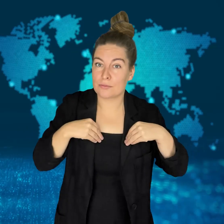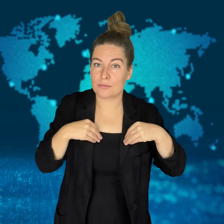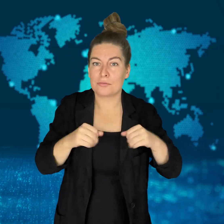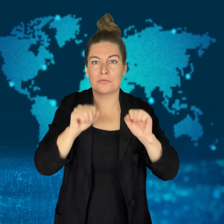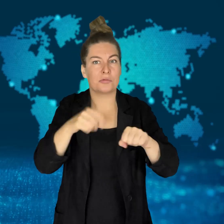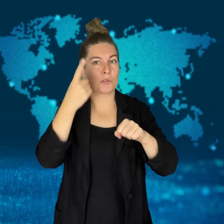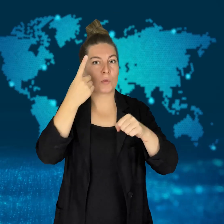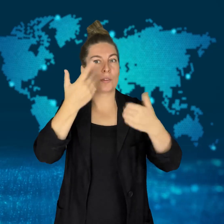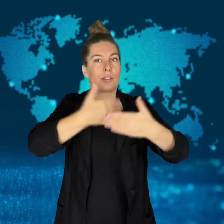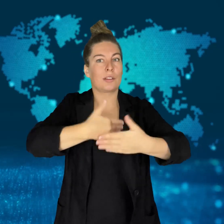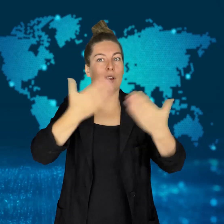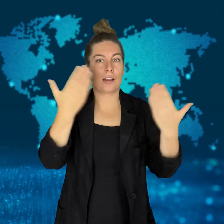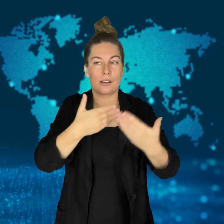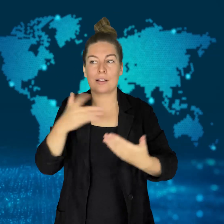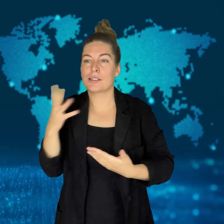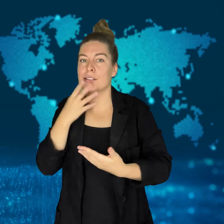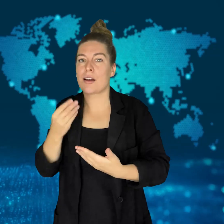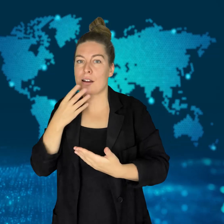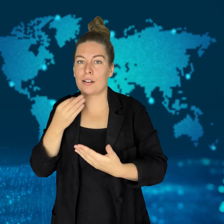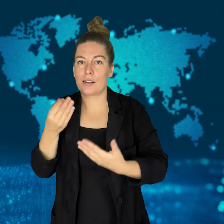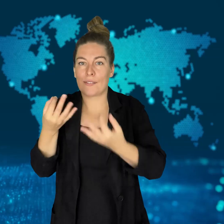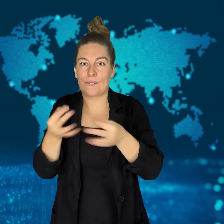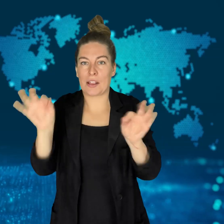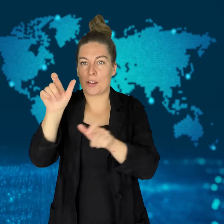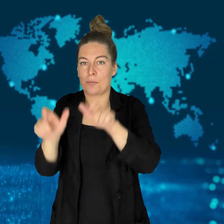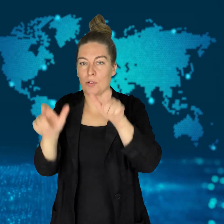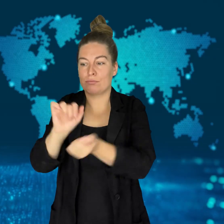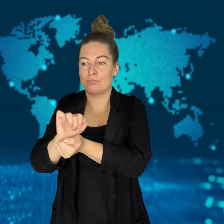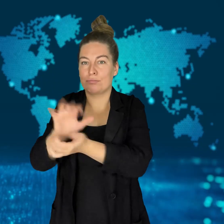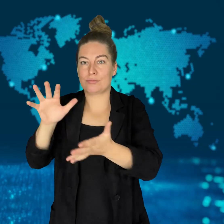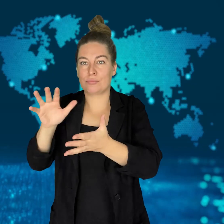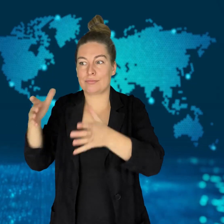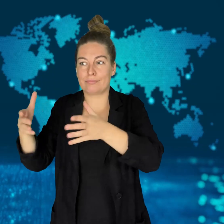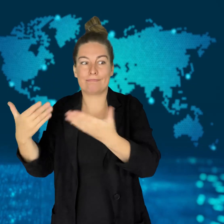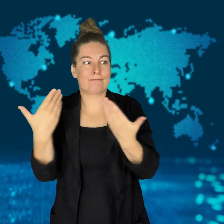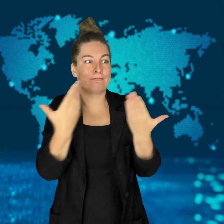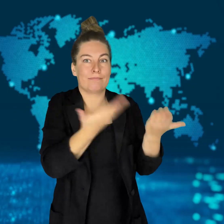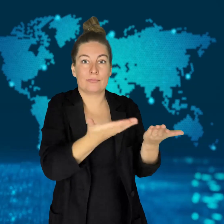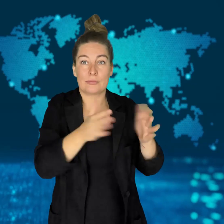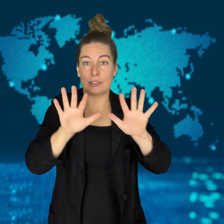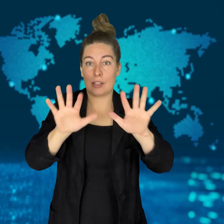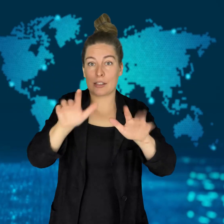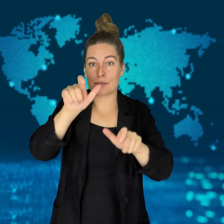every 10 hostages released.